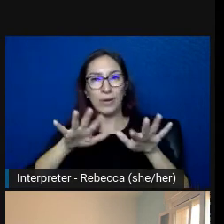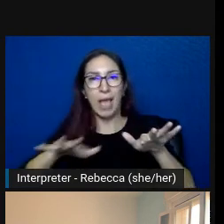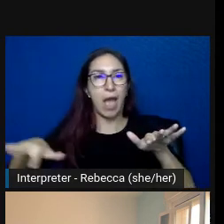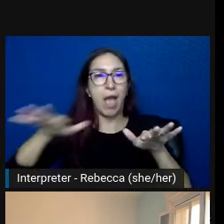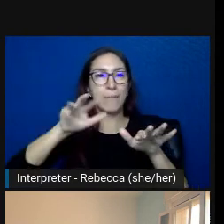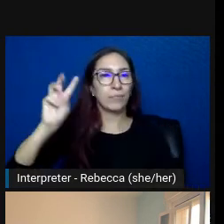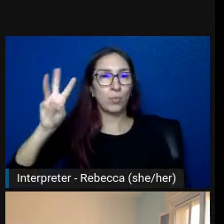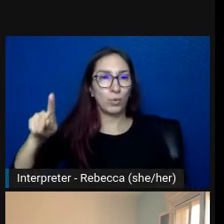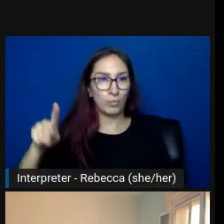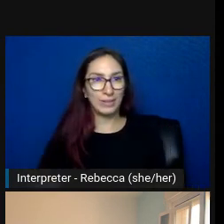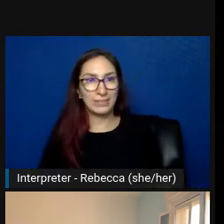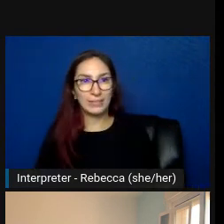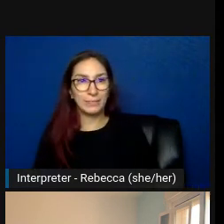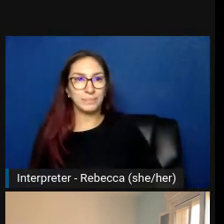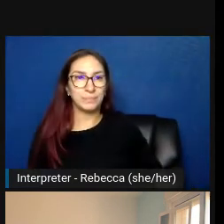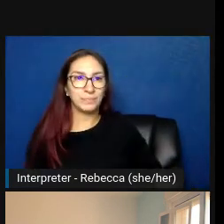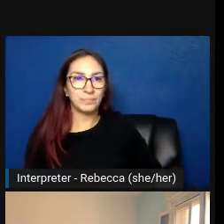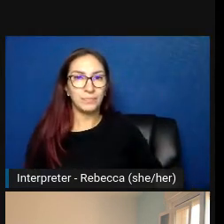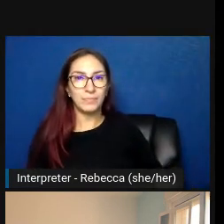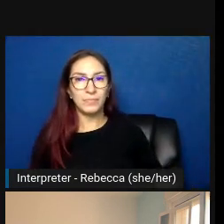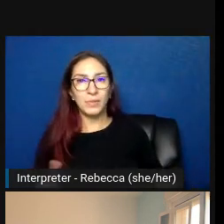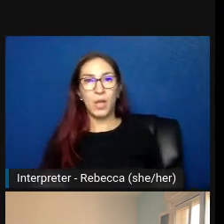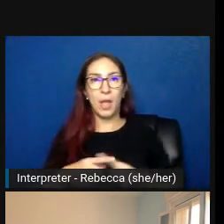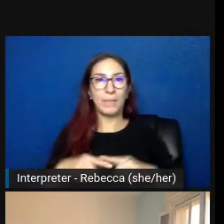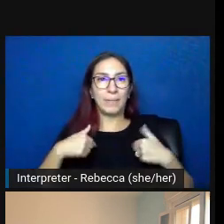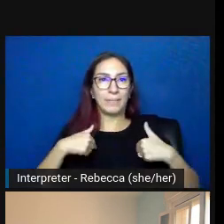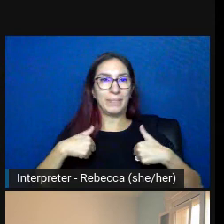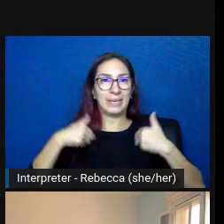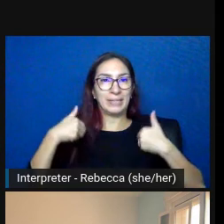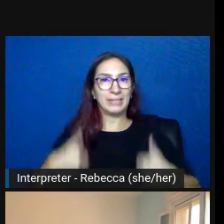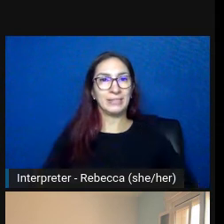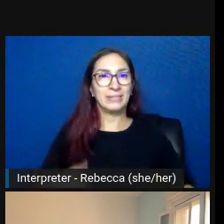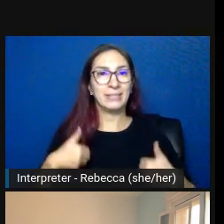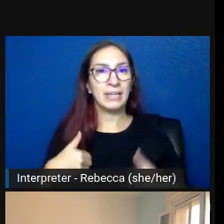About me, I speak PrestaShop, Joomla, and a bit of WordPress.